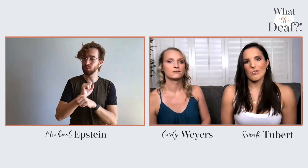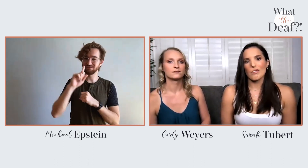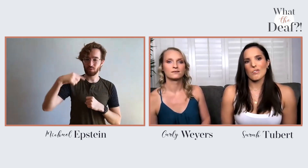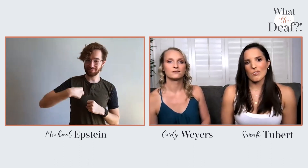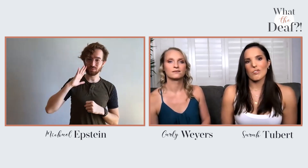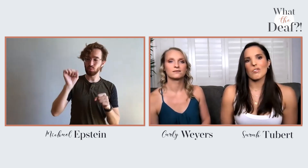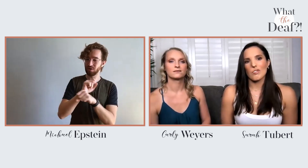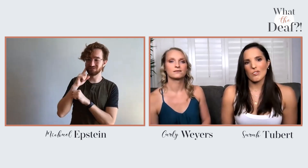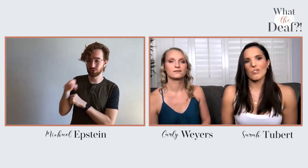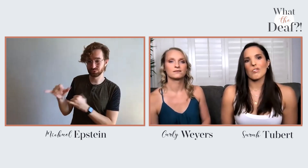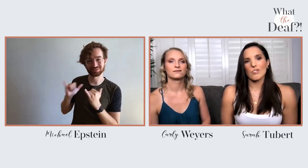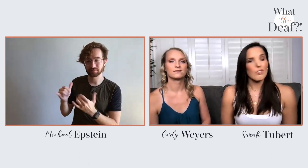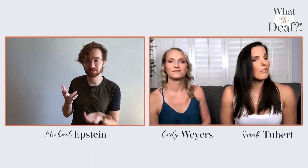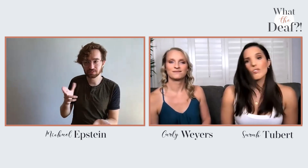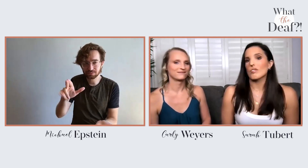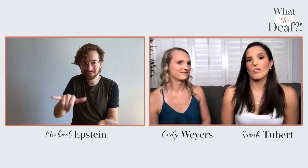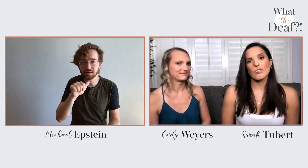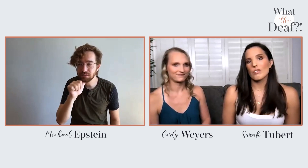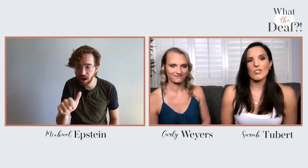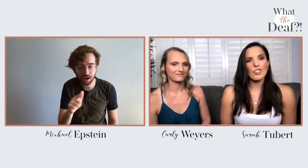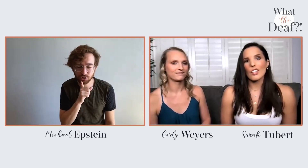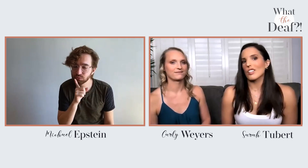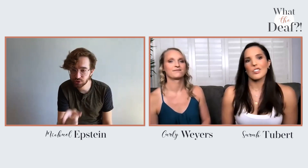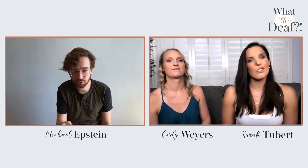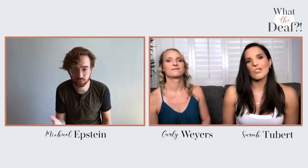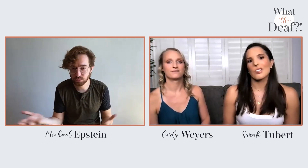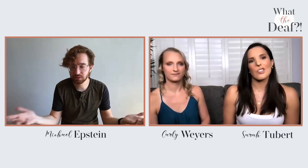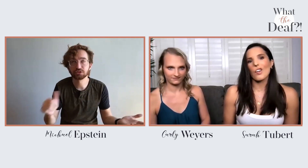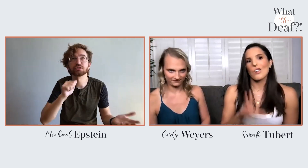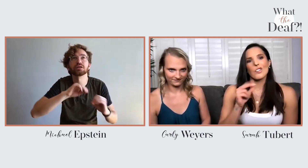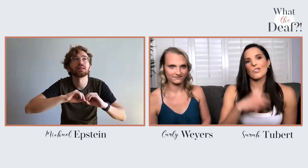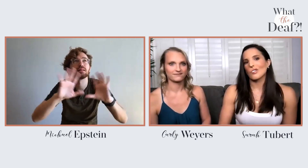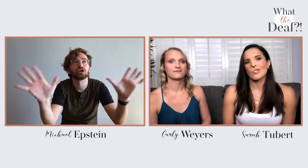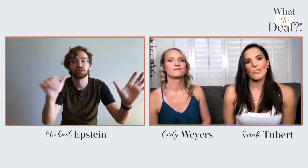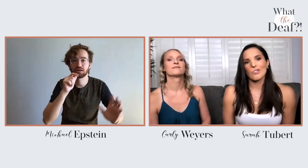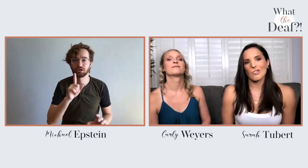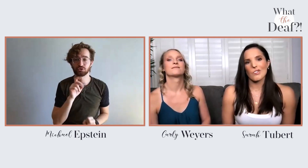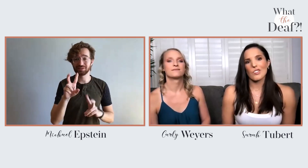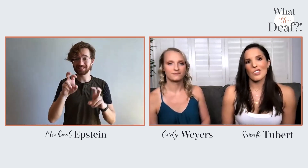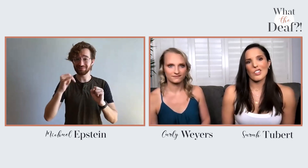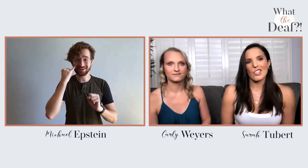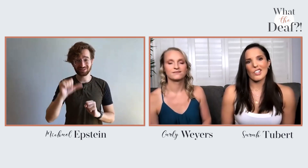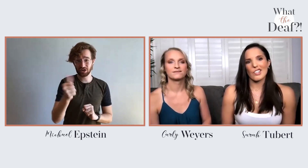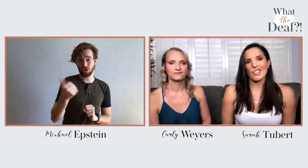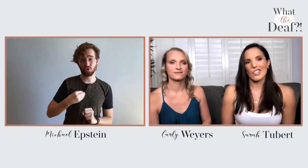What works for me should also work for you." That is absolutely not true. Clearly it's not true. Even another white, deaf male.